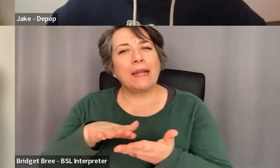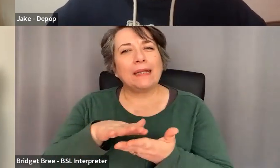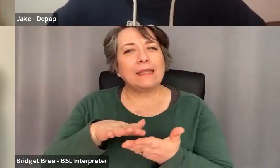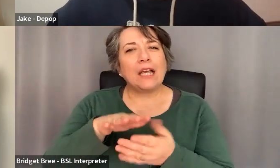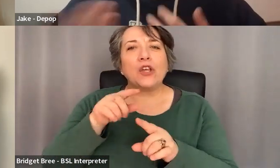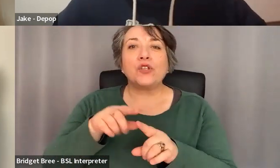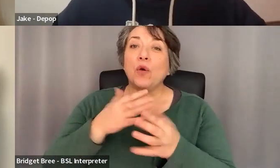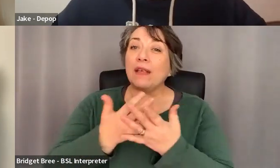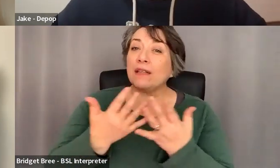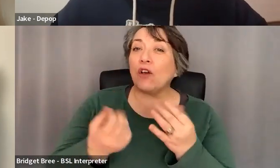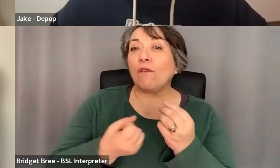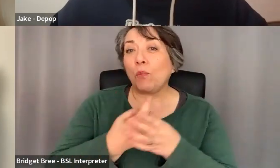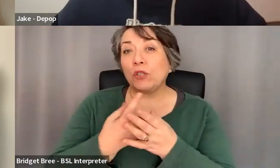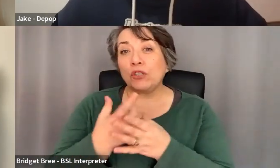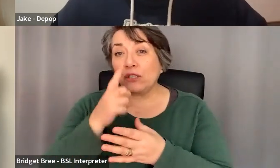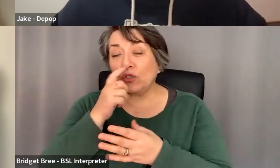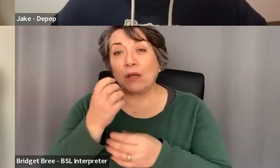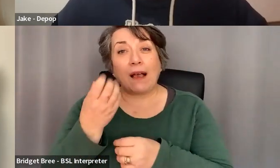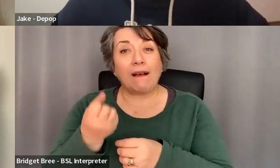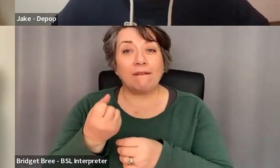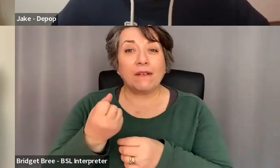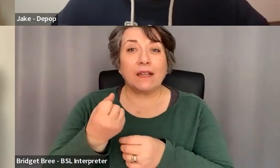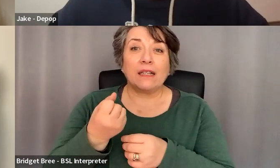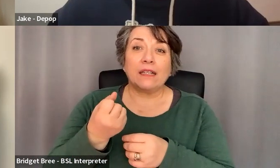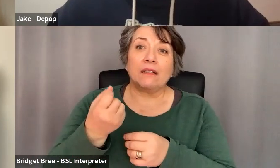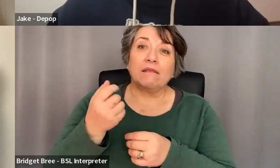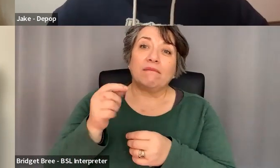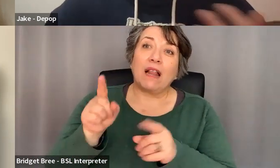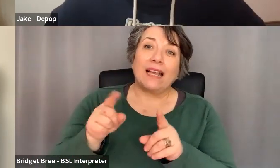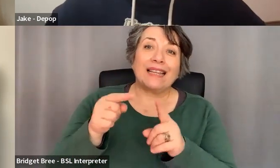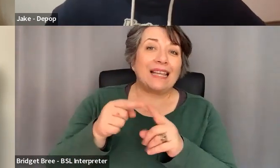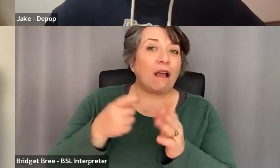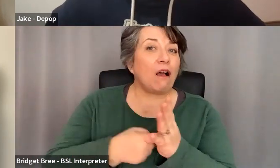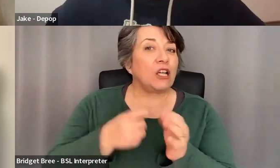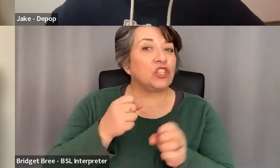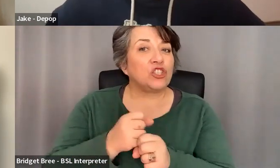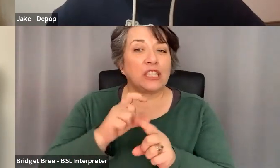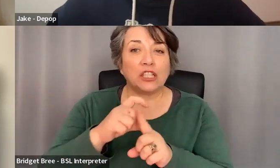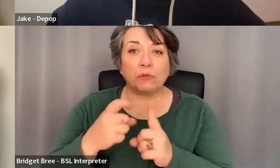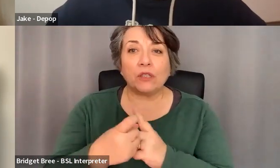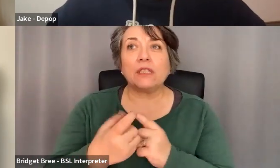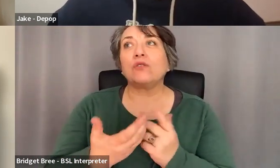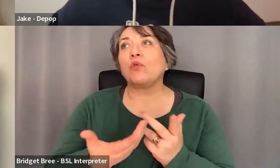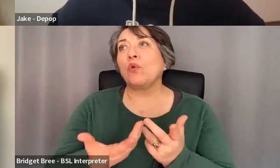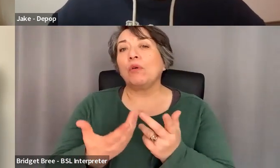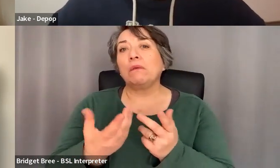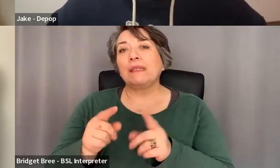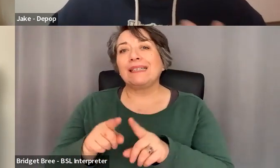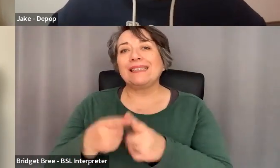getting involved with one of our erg communities or a project of a different team, or even come into your manager with a good idea.